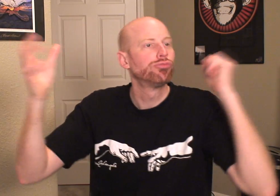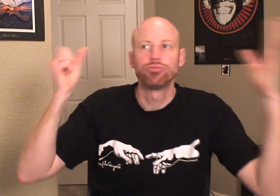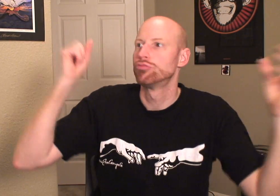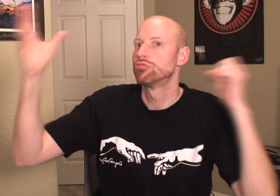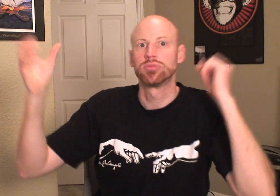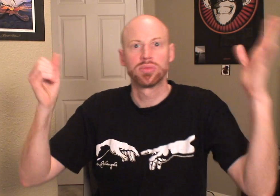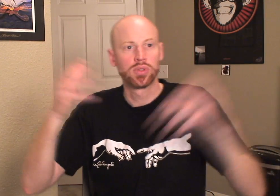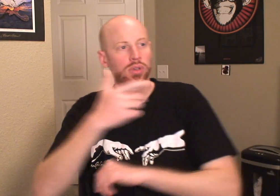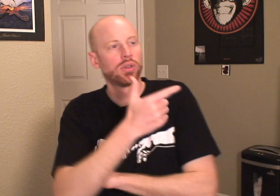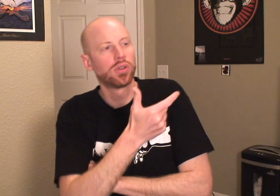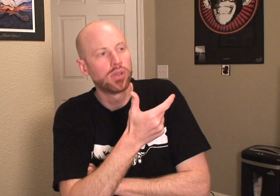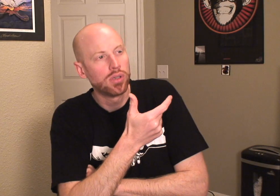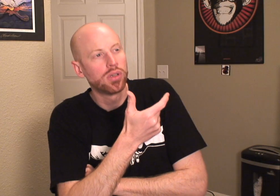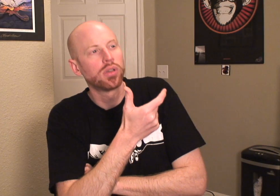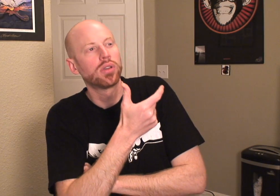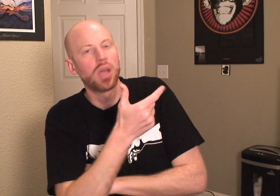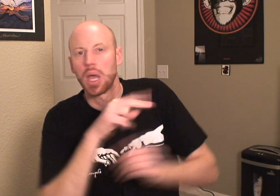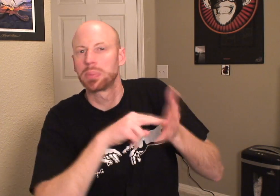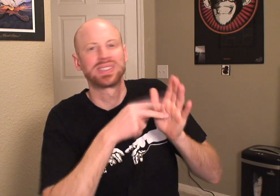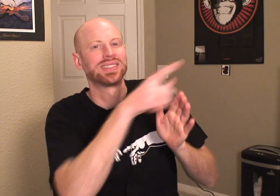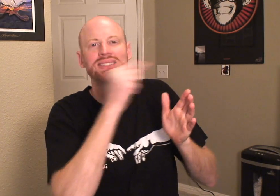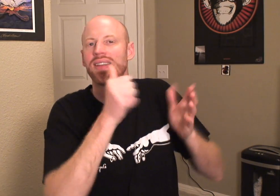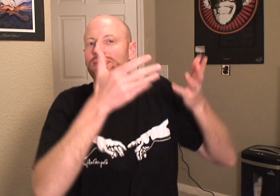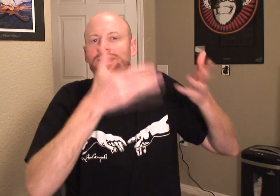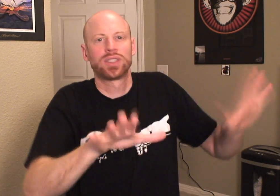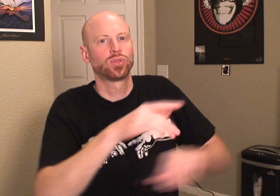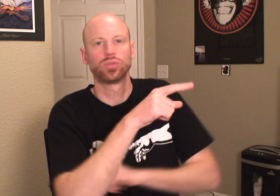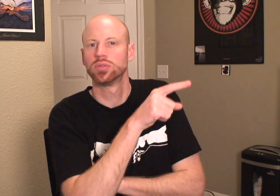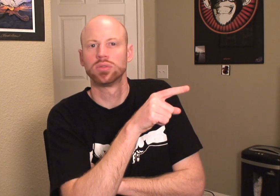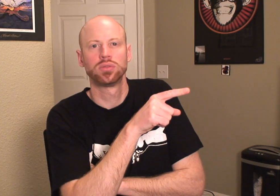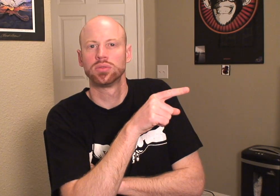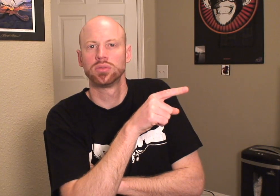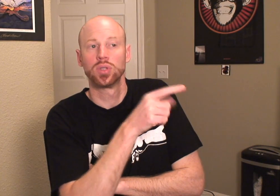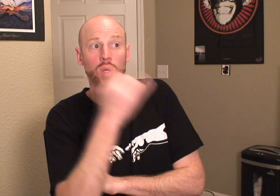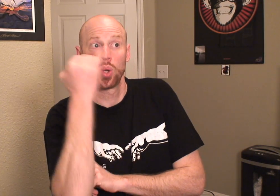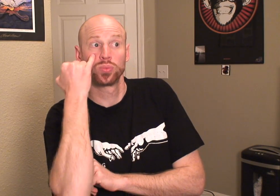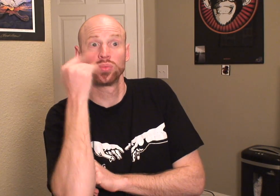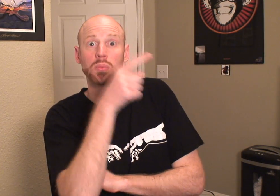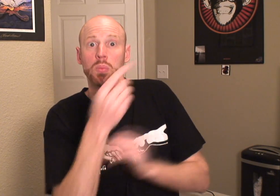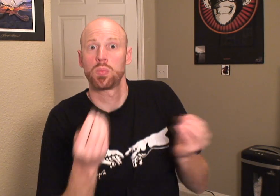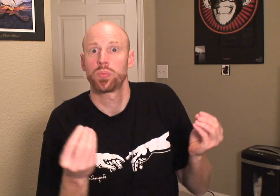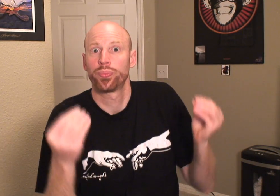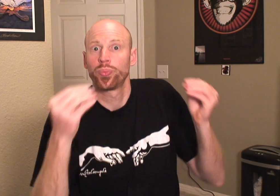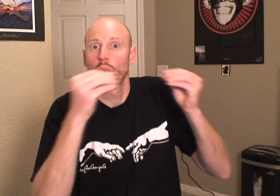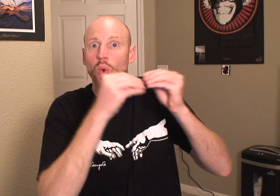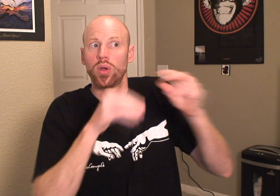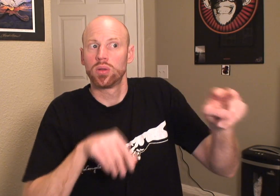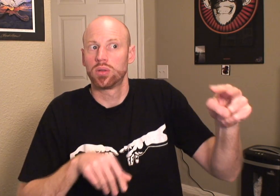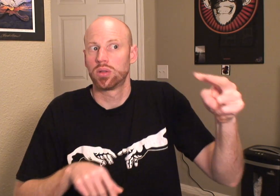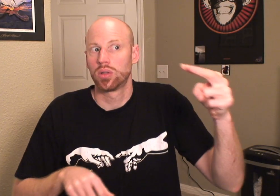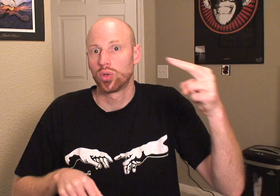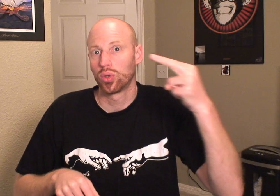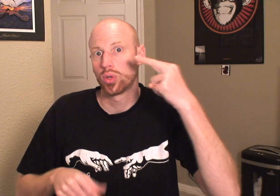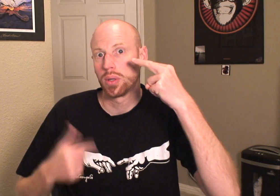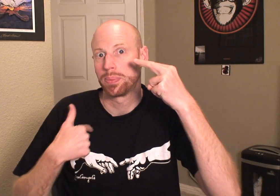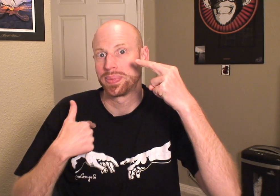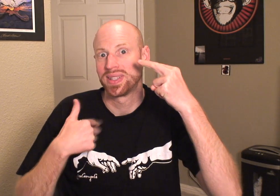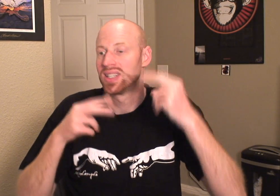this is a signal that s/he is not done with her/his turn. If, on the other hand, s/he begins to direct most